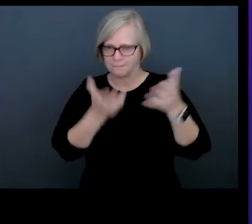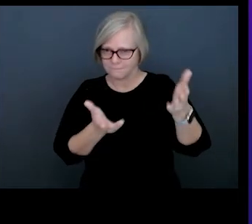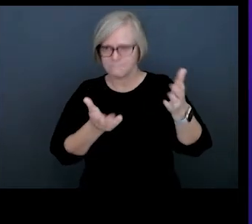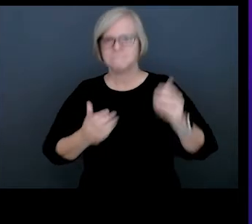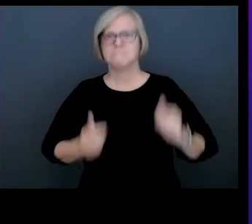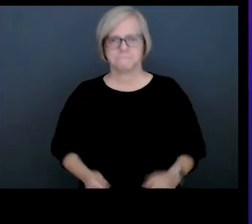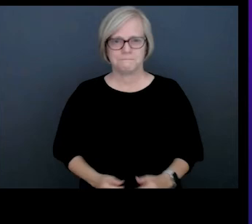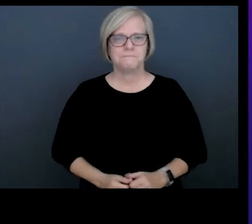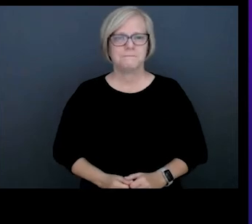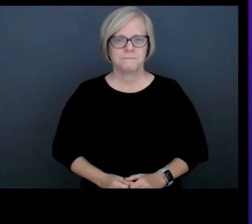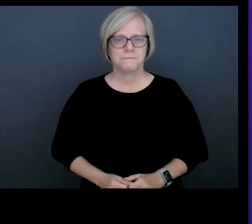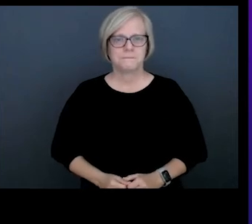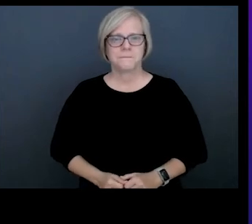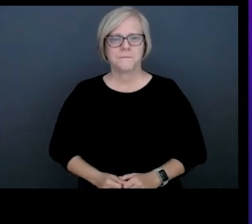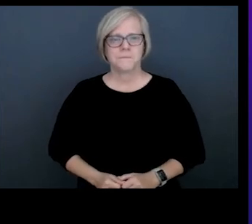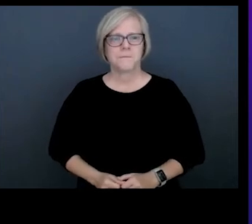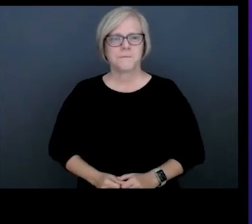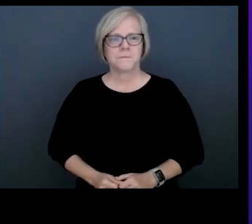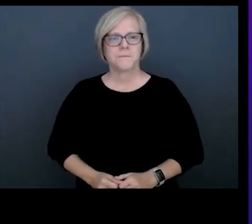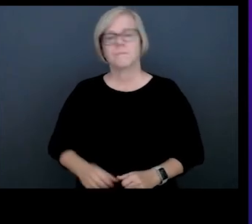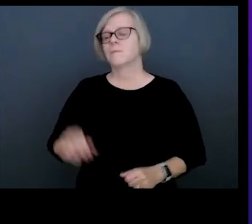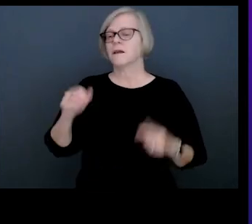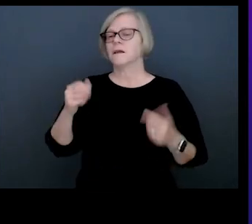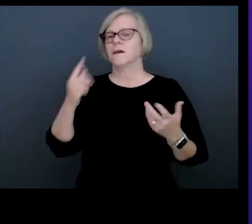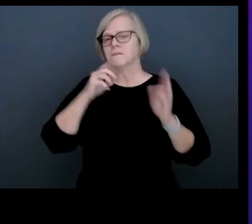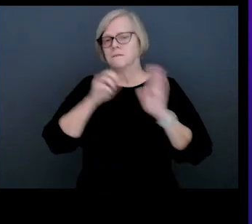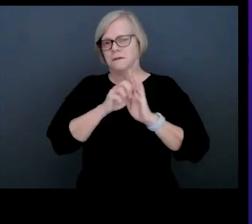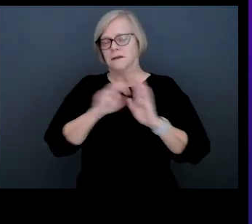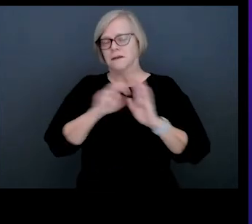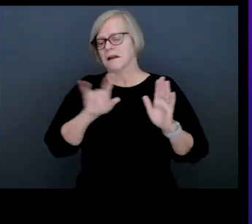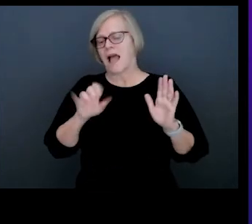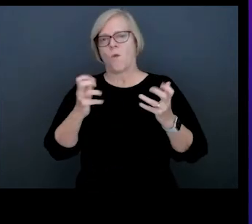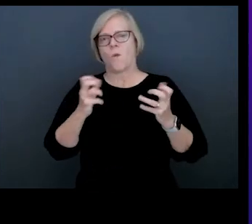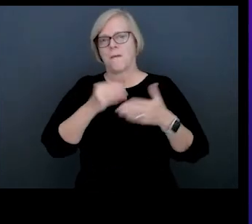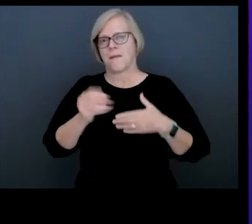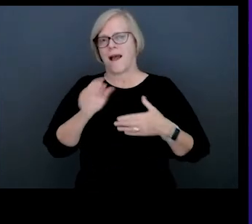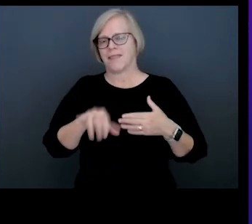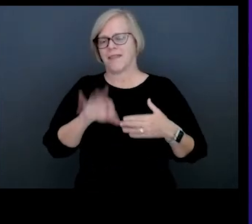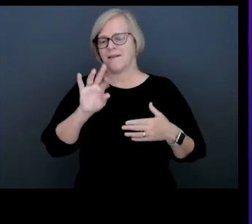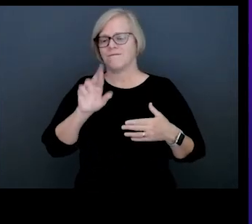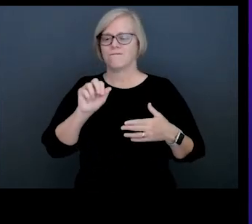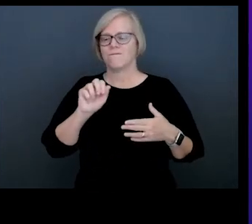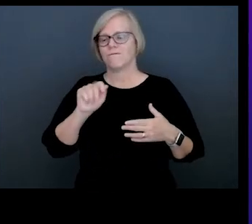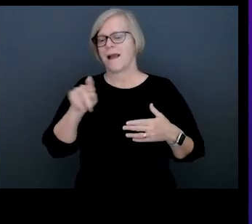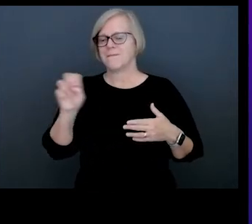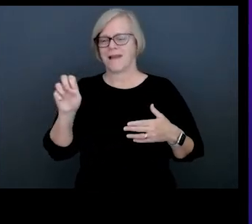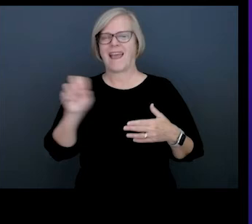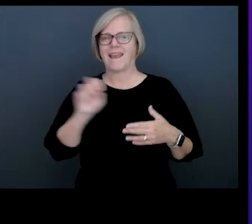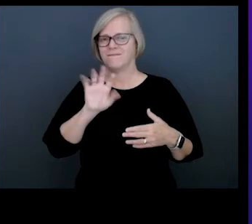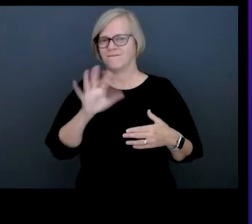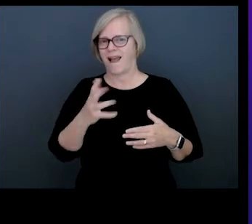So Kyle wants to buy this simple frappe. It's $5.49. So we're gonna go with that one.